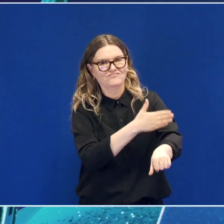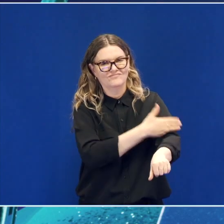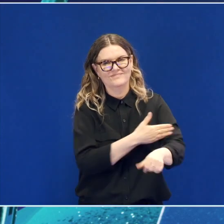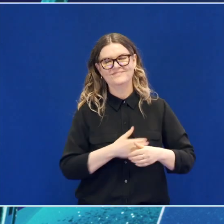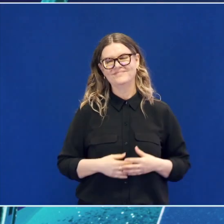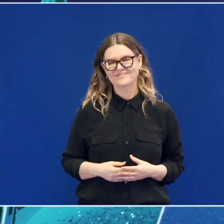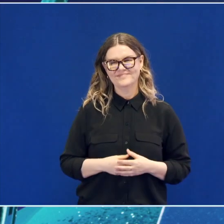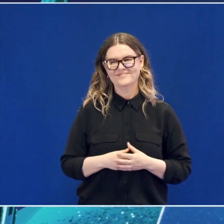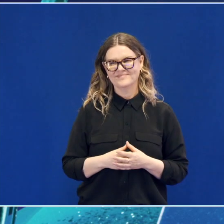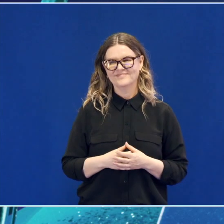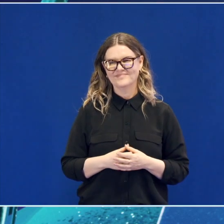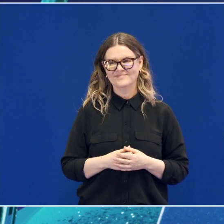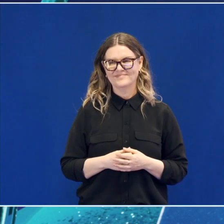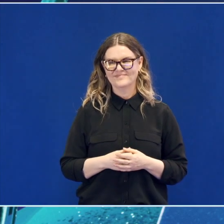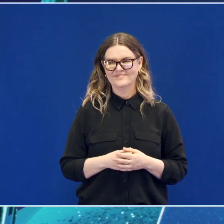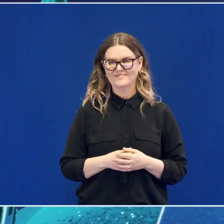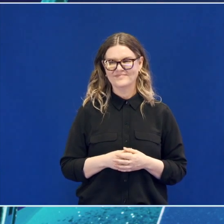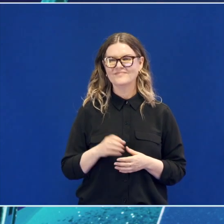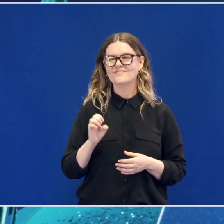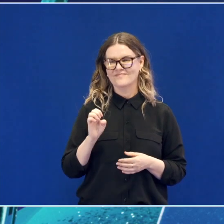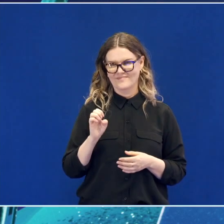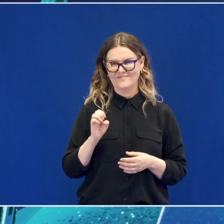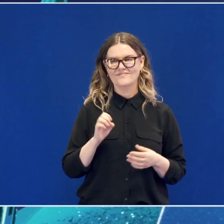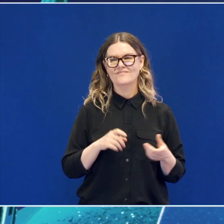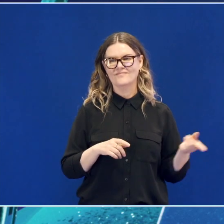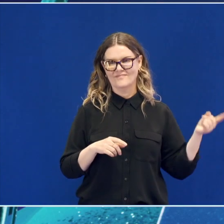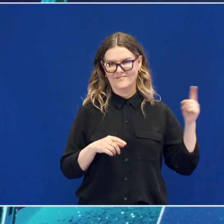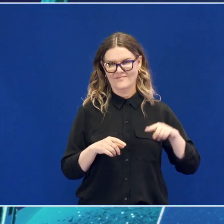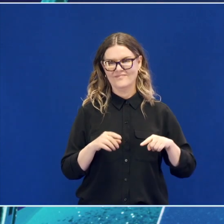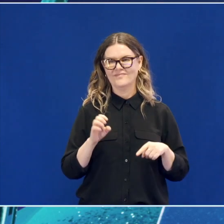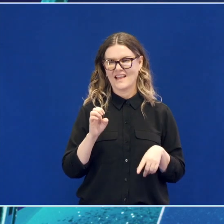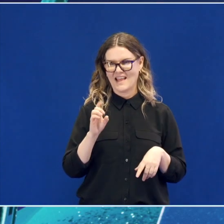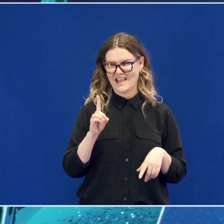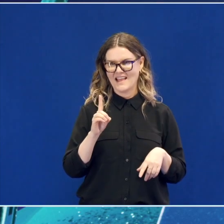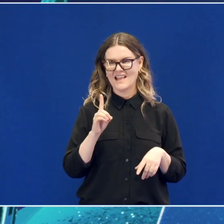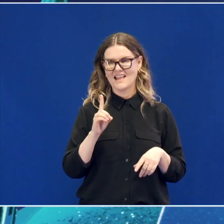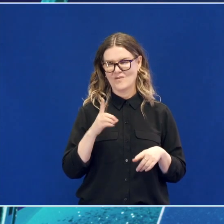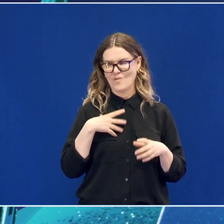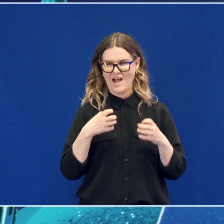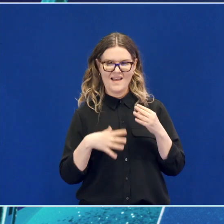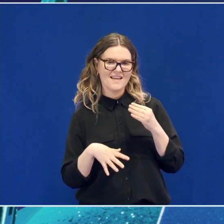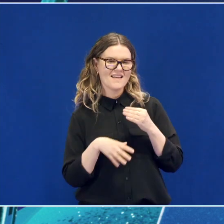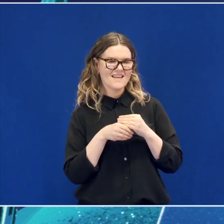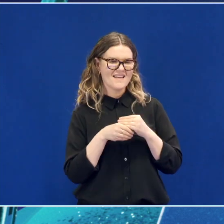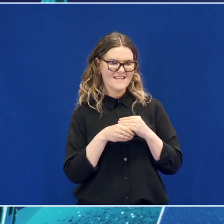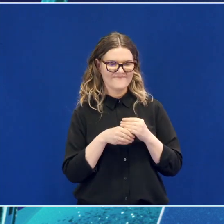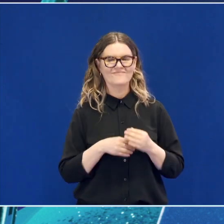Yeah, yeah. Those are great points. And I think that the turnover is such a great point.